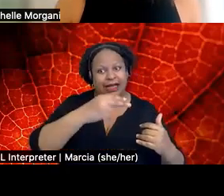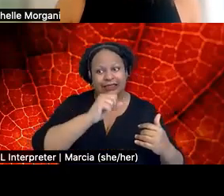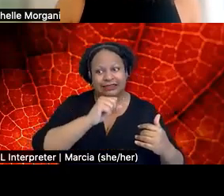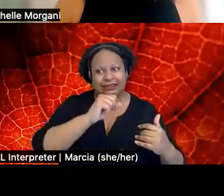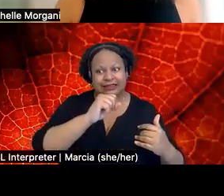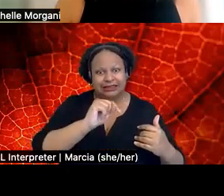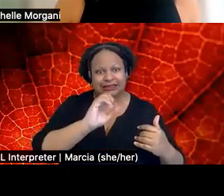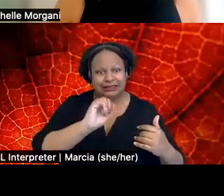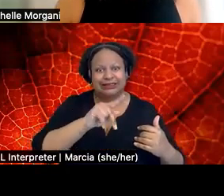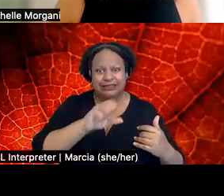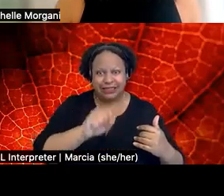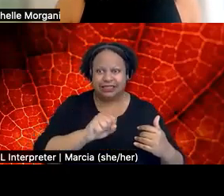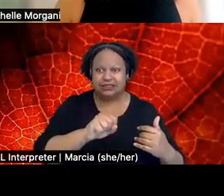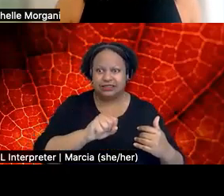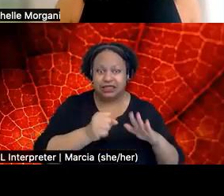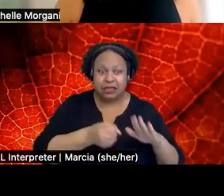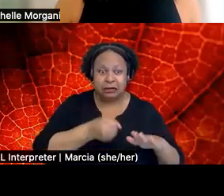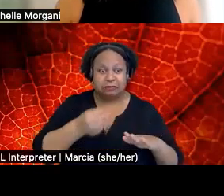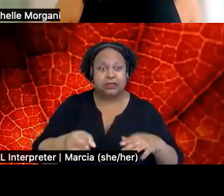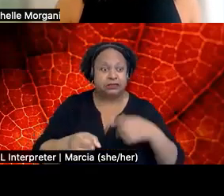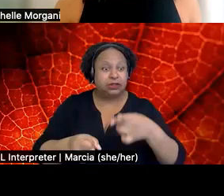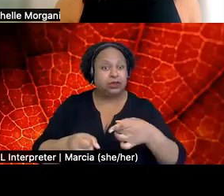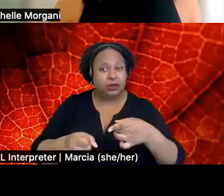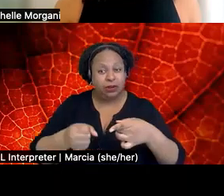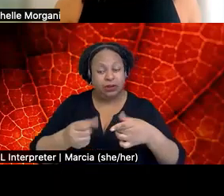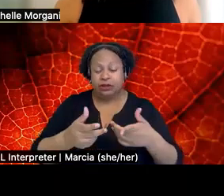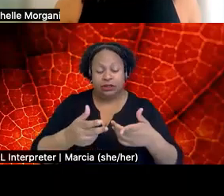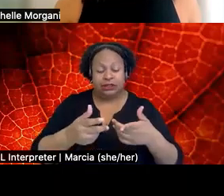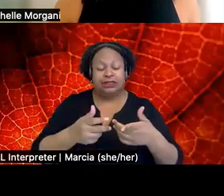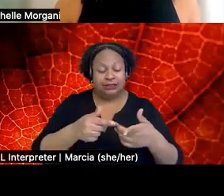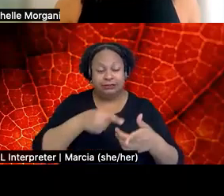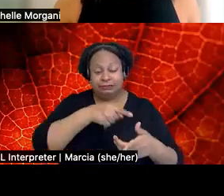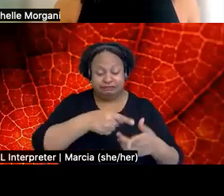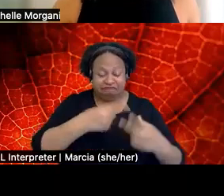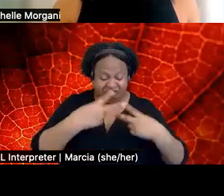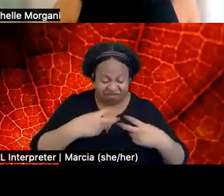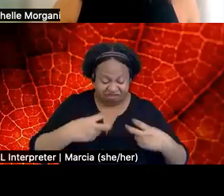So, they are very aware of challenges and problems that are coming up in